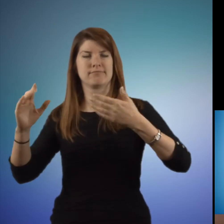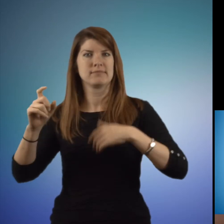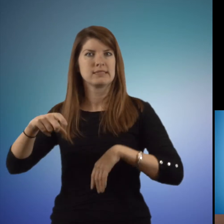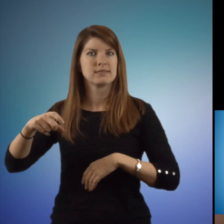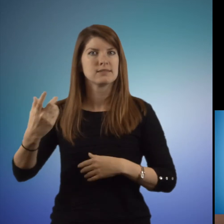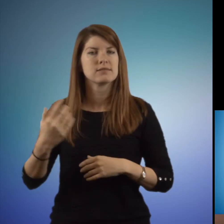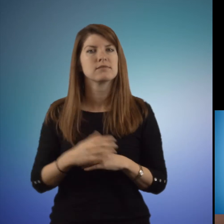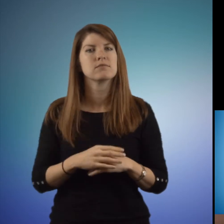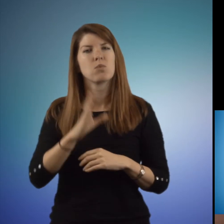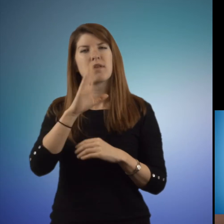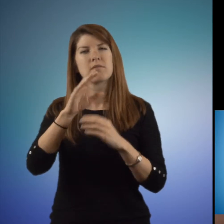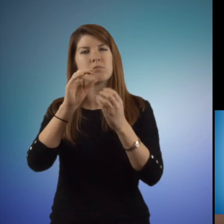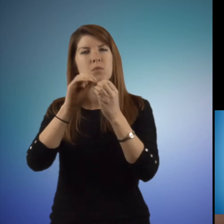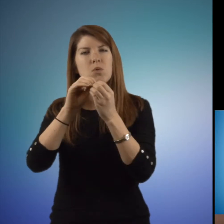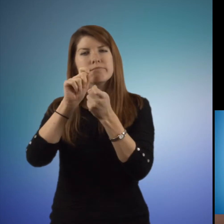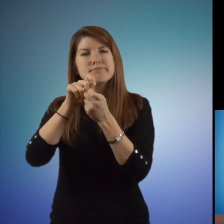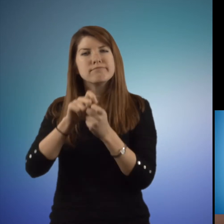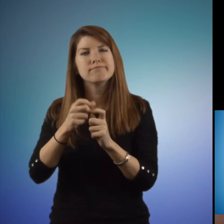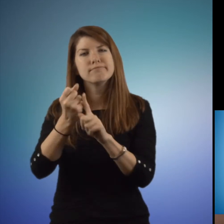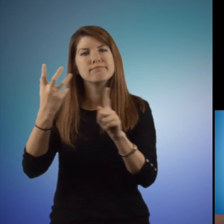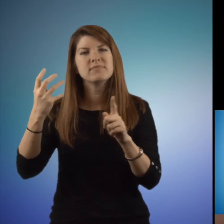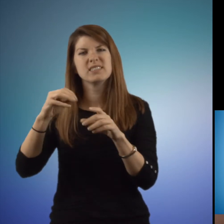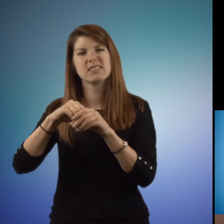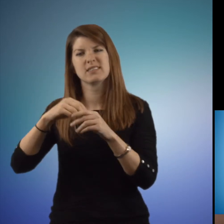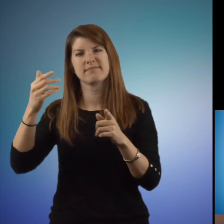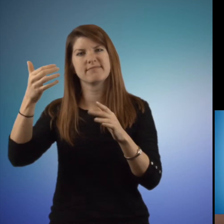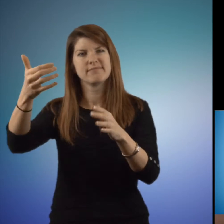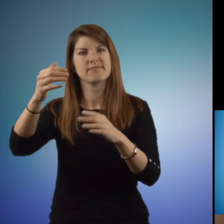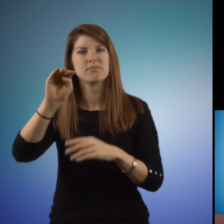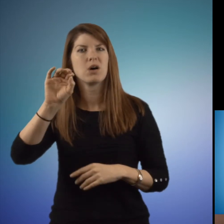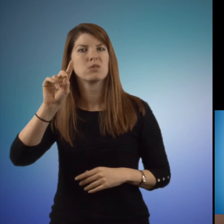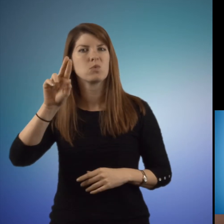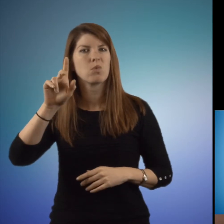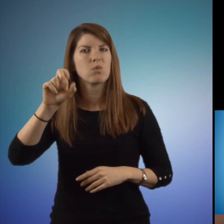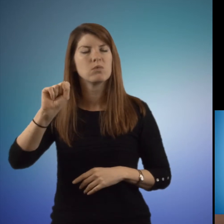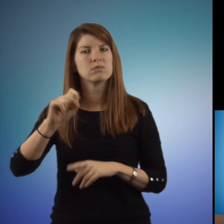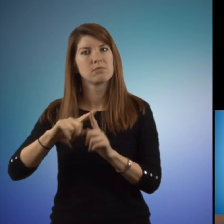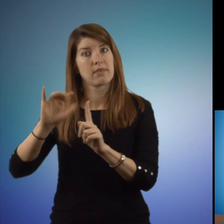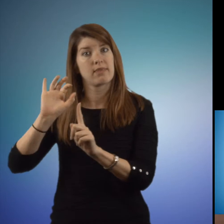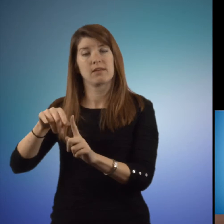You'll have more detail on that in one of the other modules, but that's a very powerful place